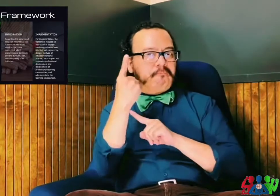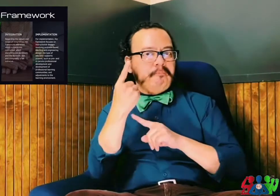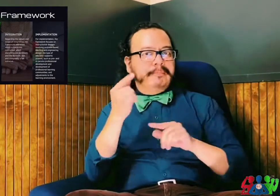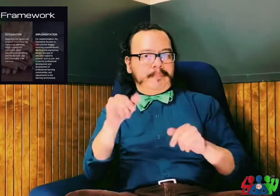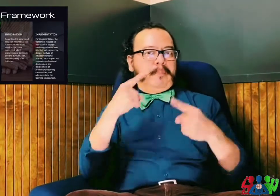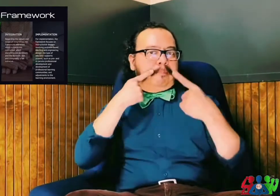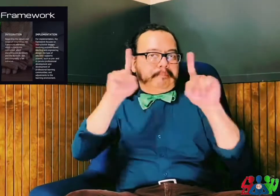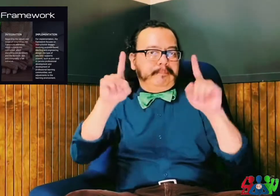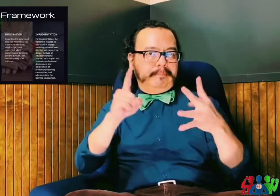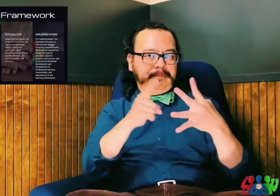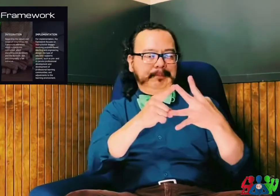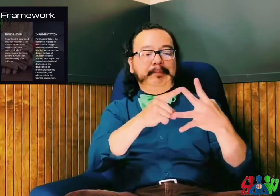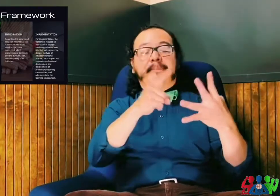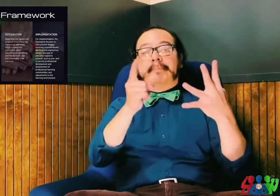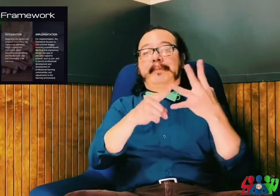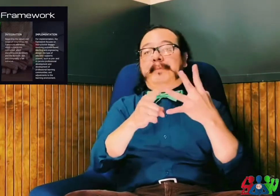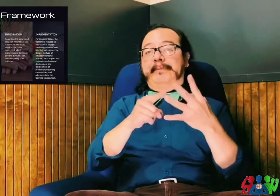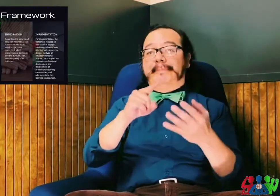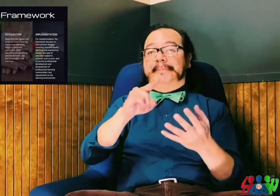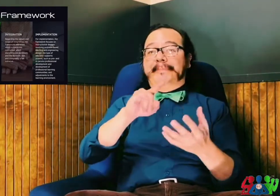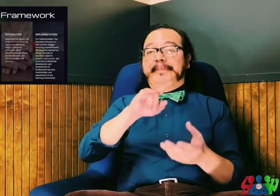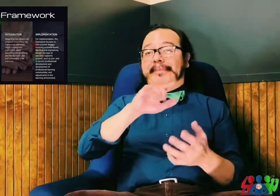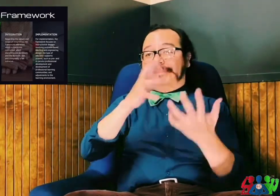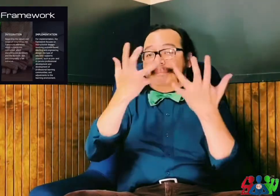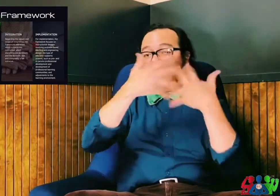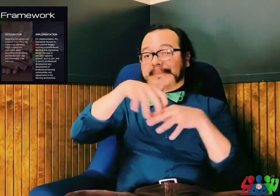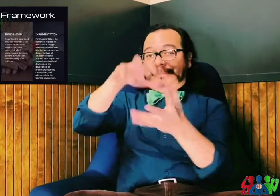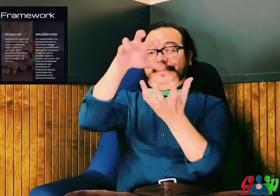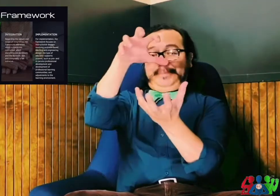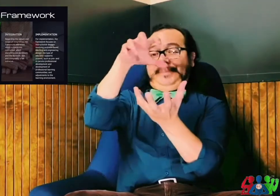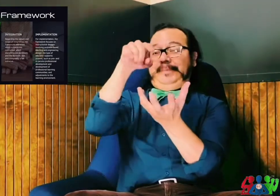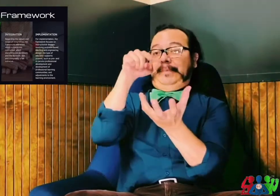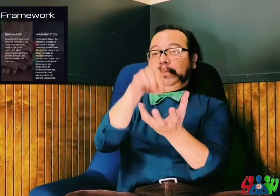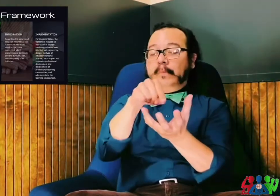All these applied to Outcomes. Nature of Integration: